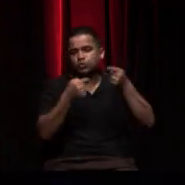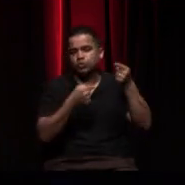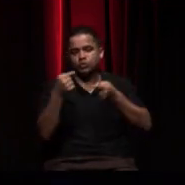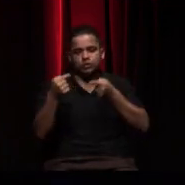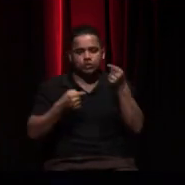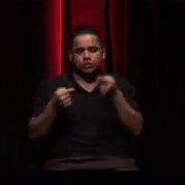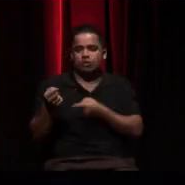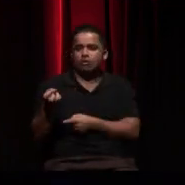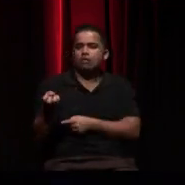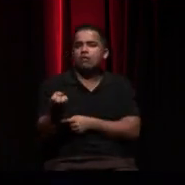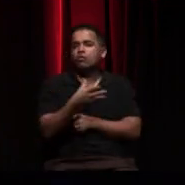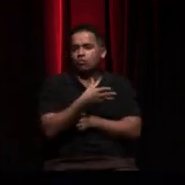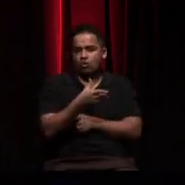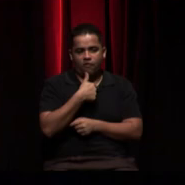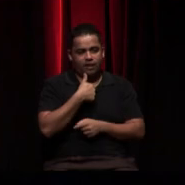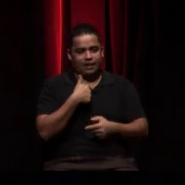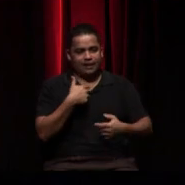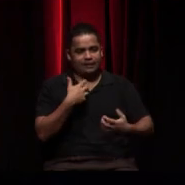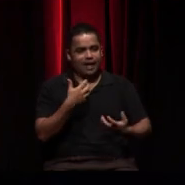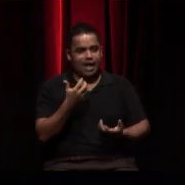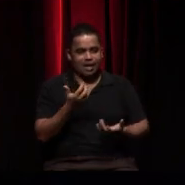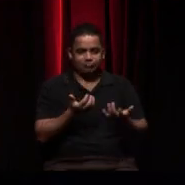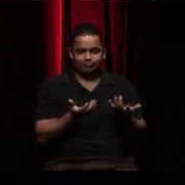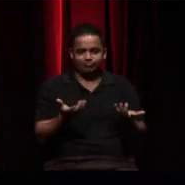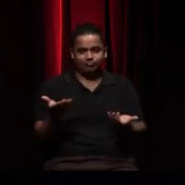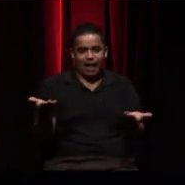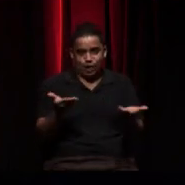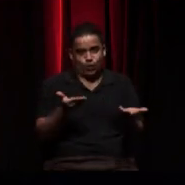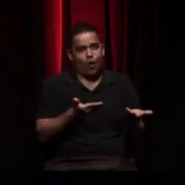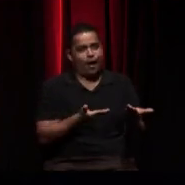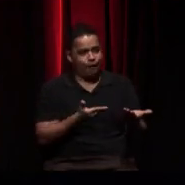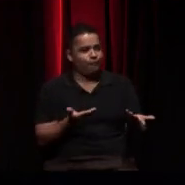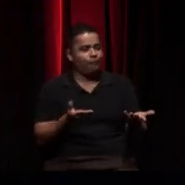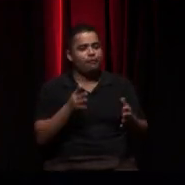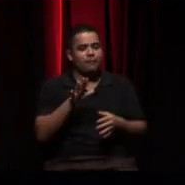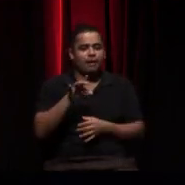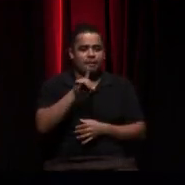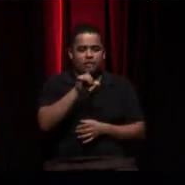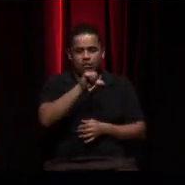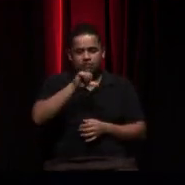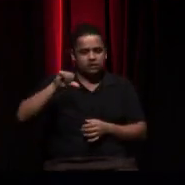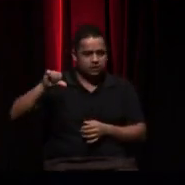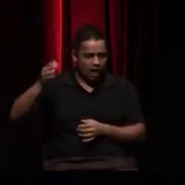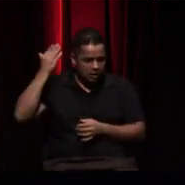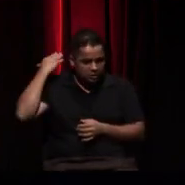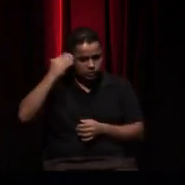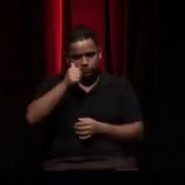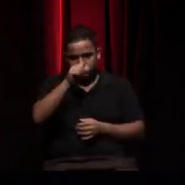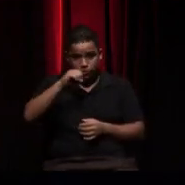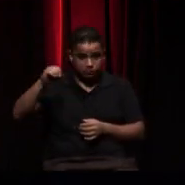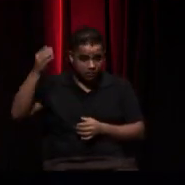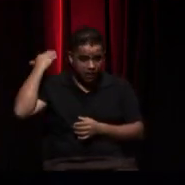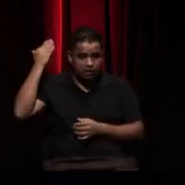as it is more effervescent in Brazil. In 1900, a French businessman